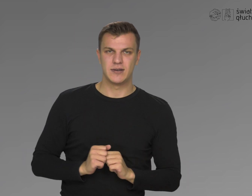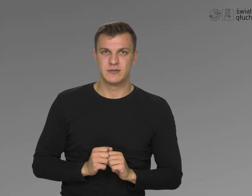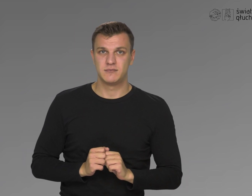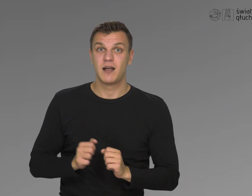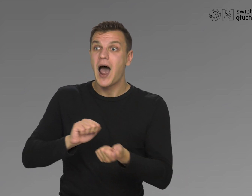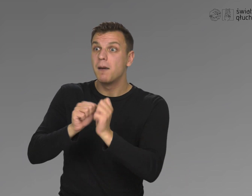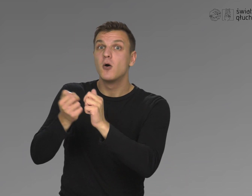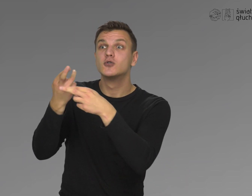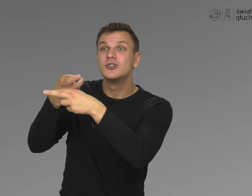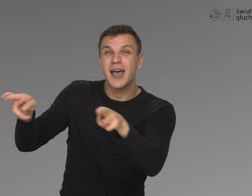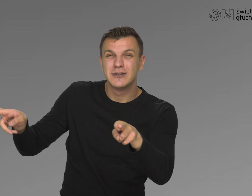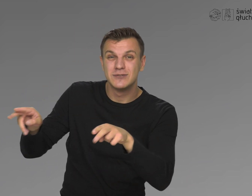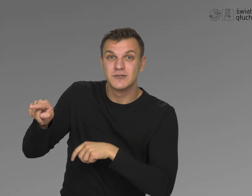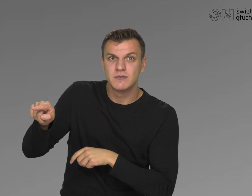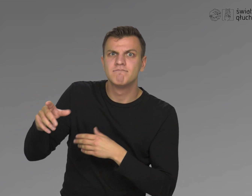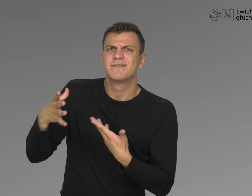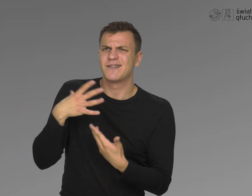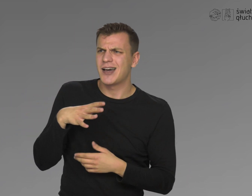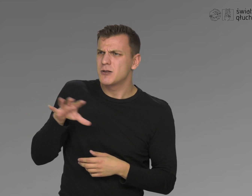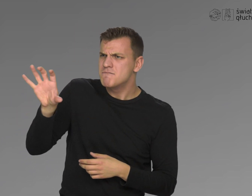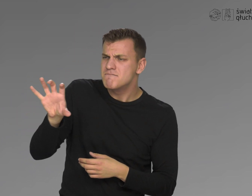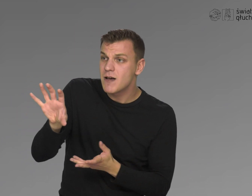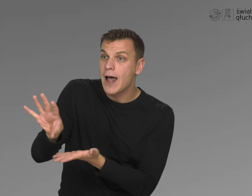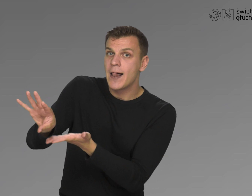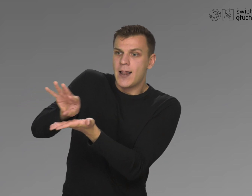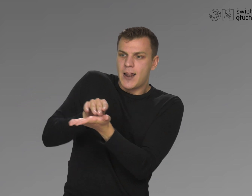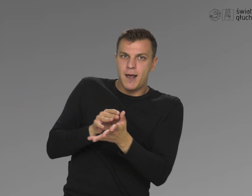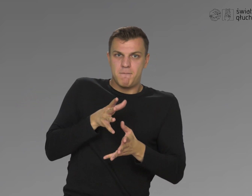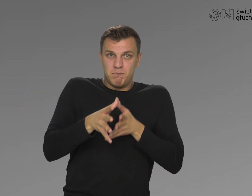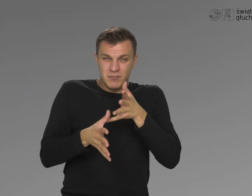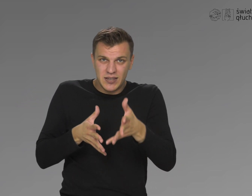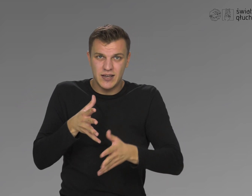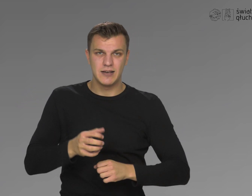Or something characteristic of that object.